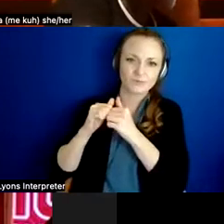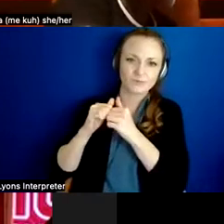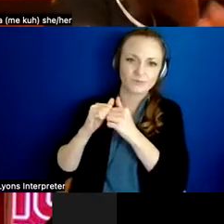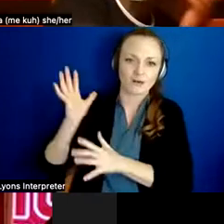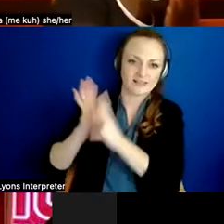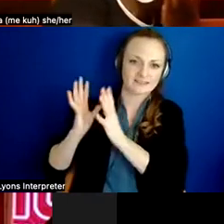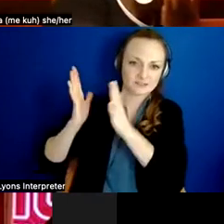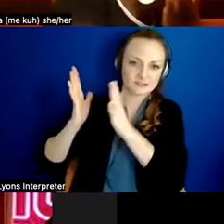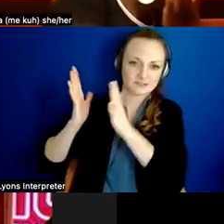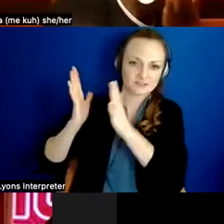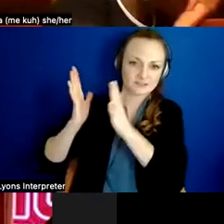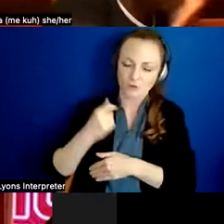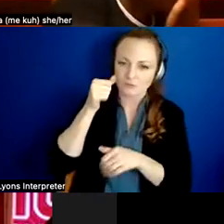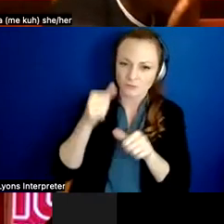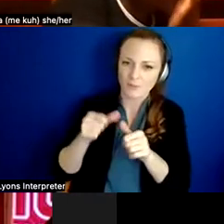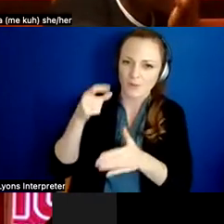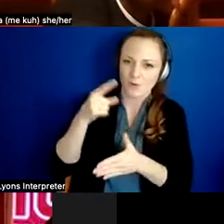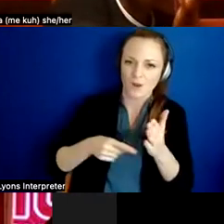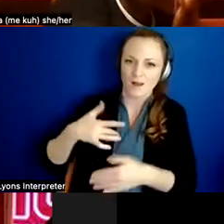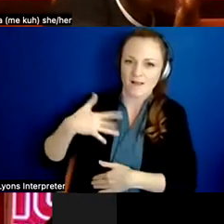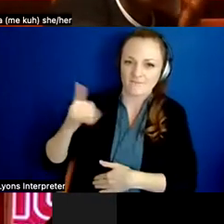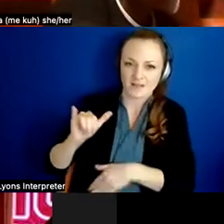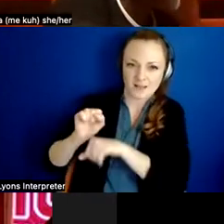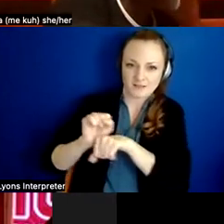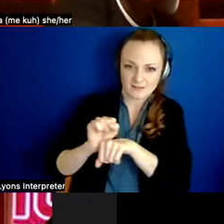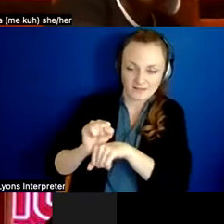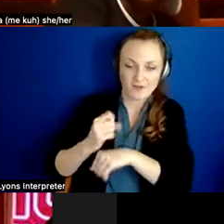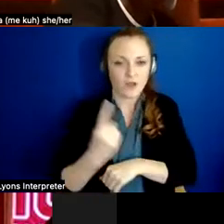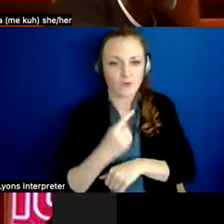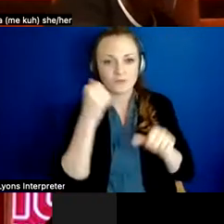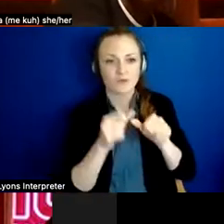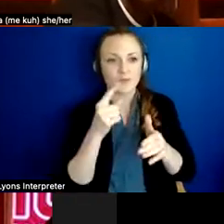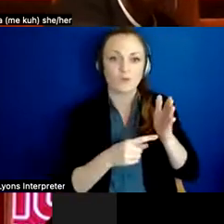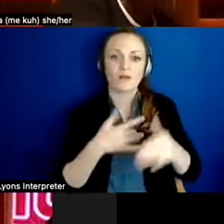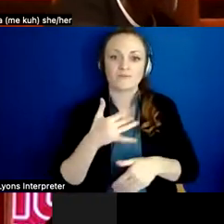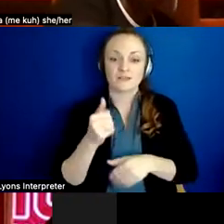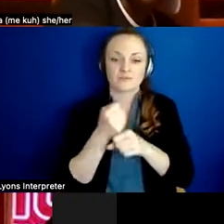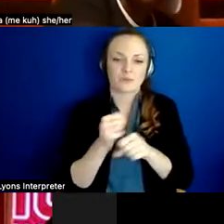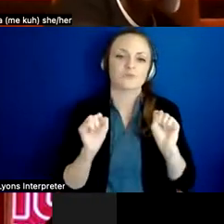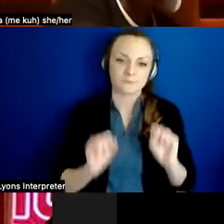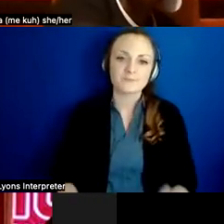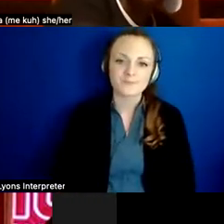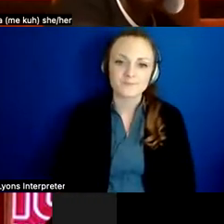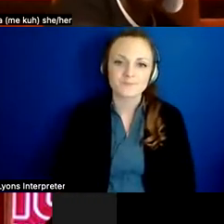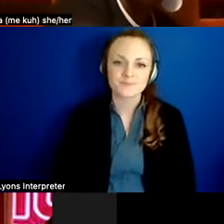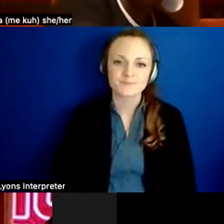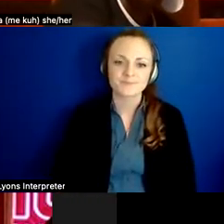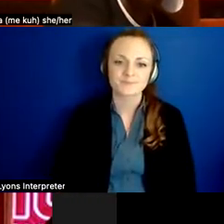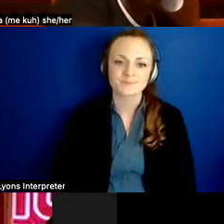remember what it means to be free. 20:13:34 Does that answer the music question